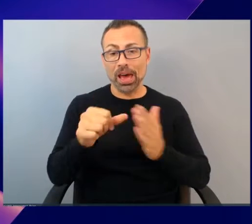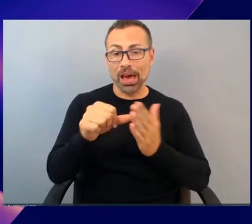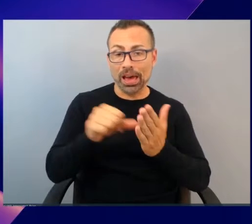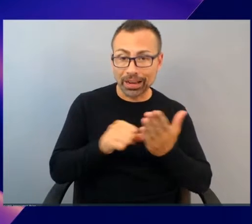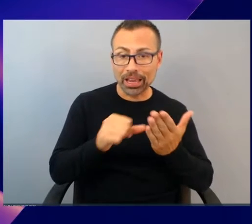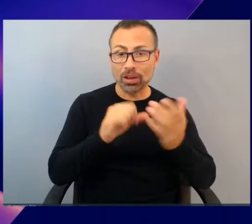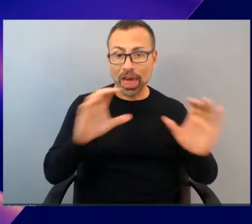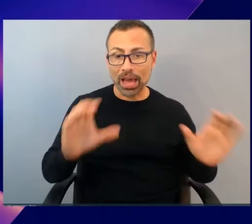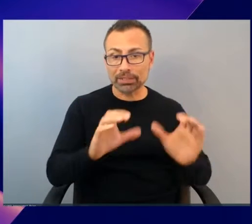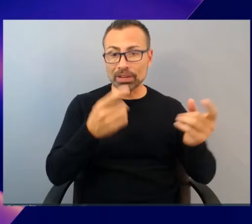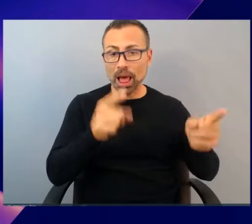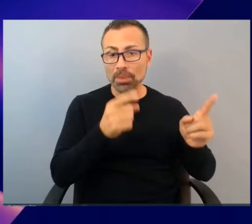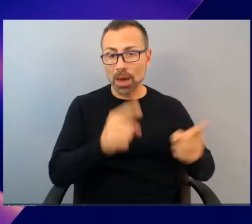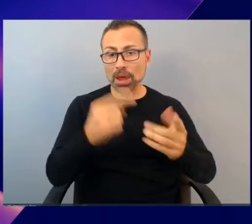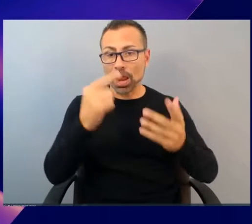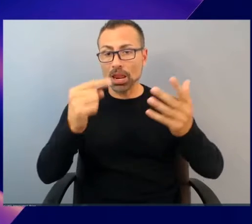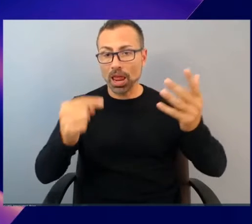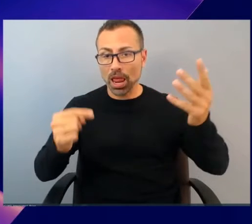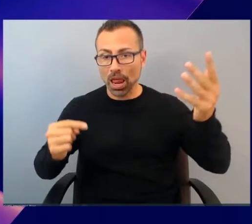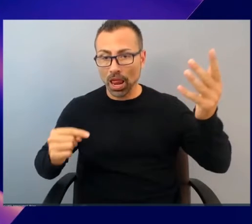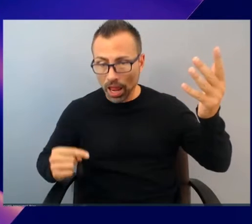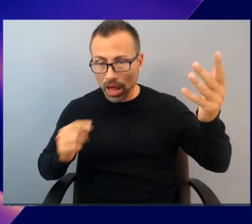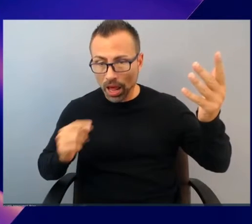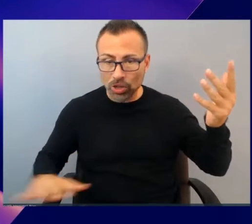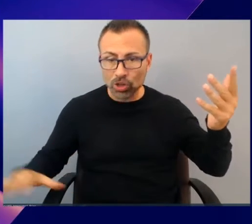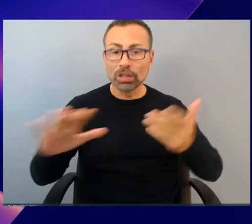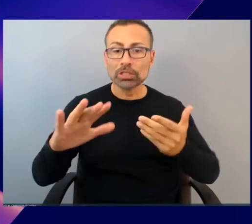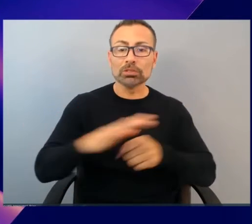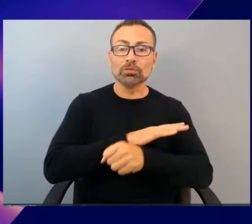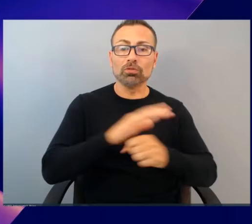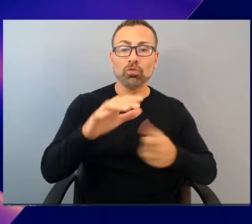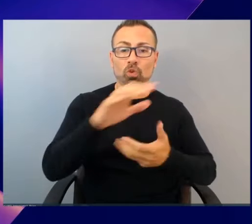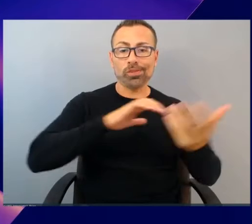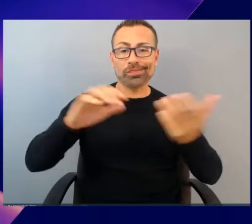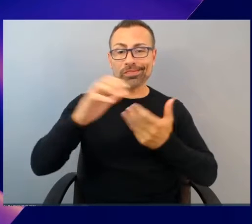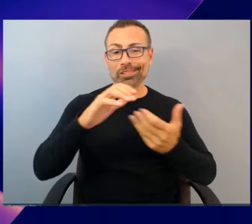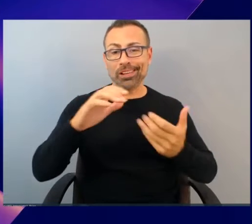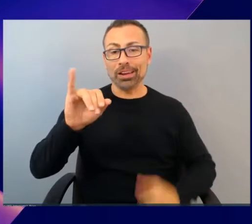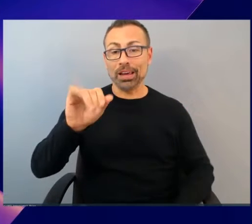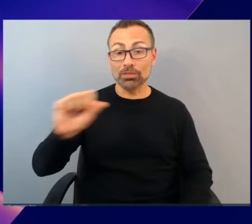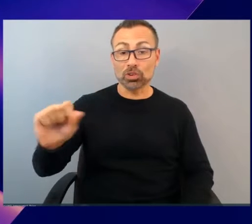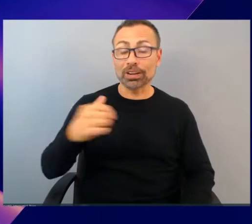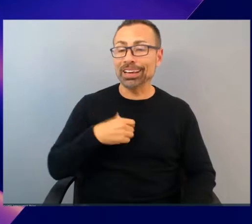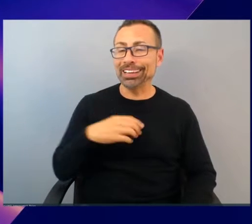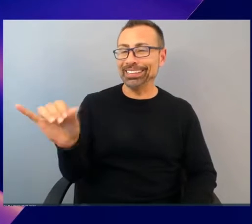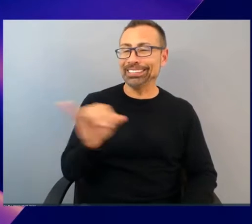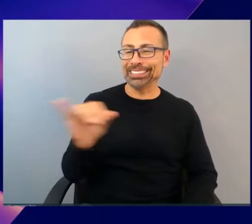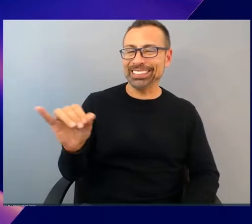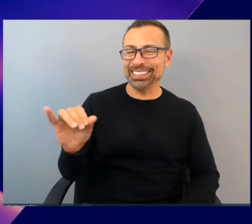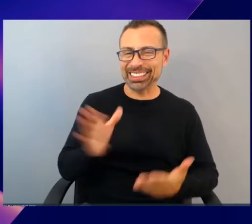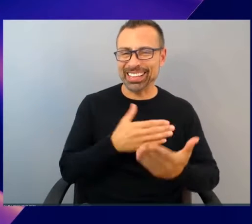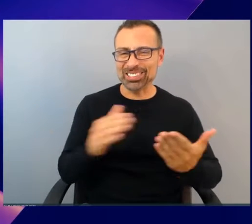And actually, I kind of liken it to the song "Every Breath You Take" by The Police. It's like every breath you take,